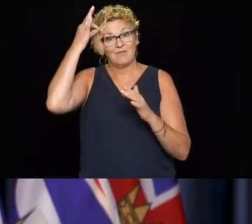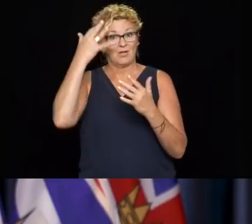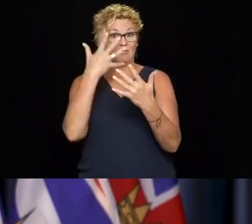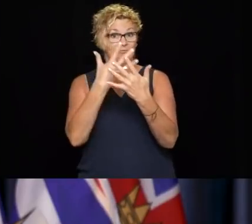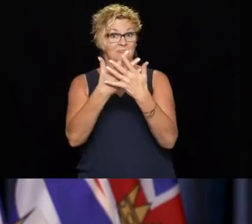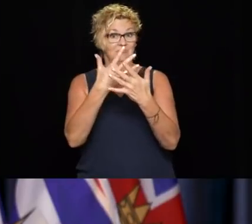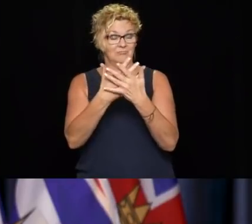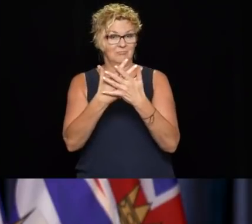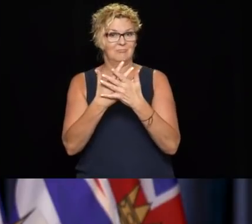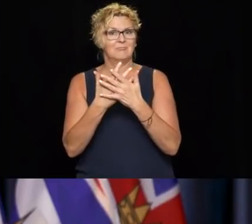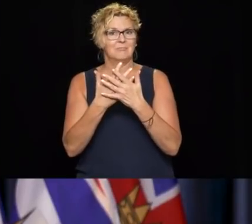correctional facilities